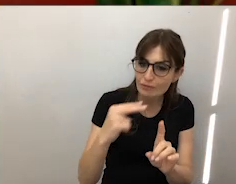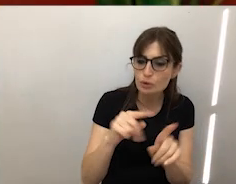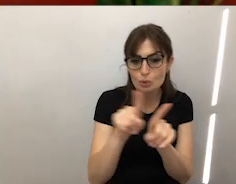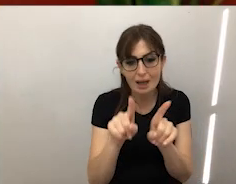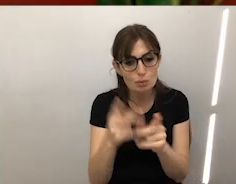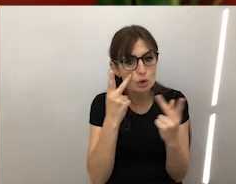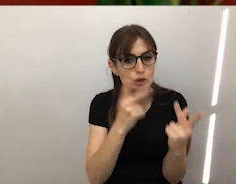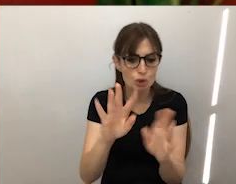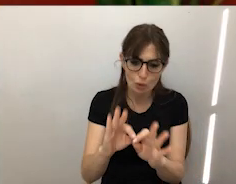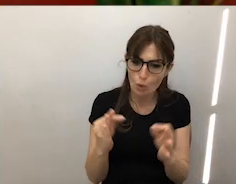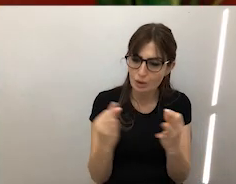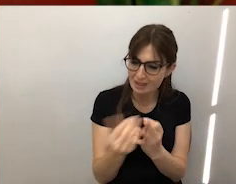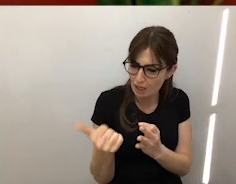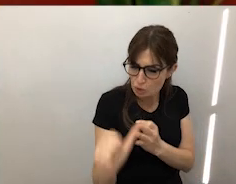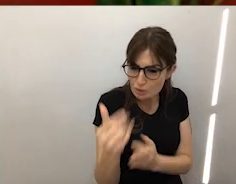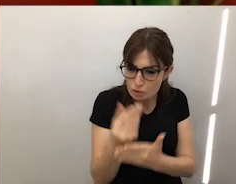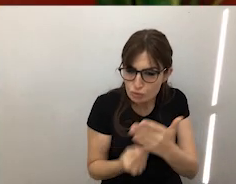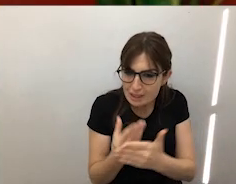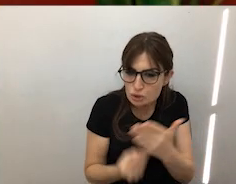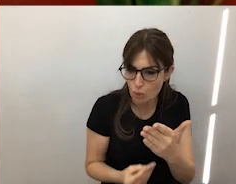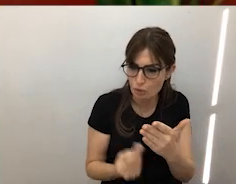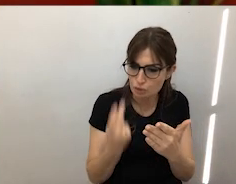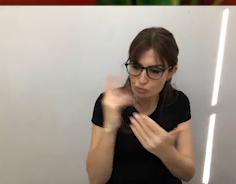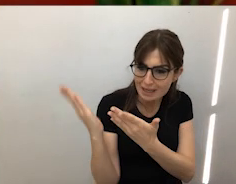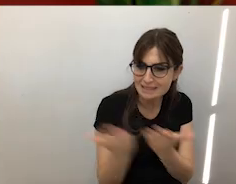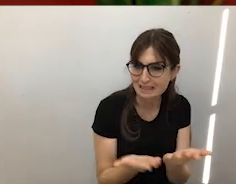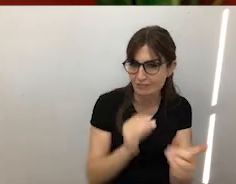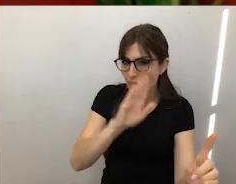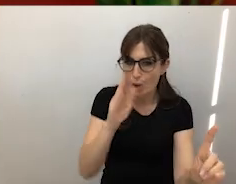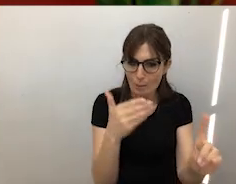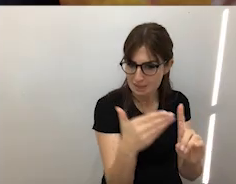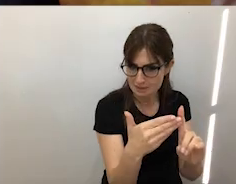how the organisation is using its resources to deliver its purpose.